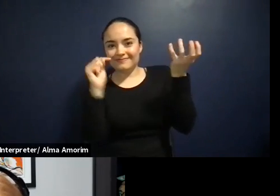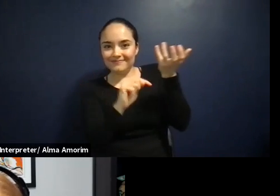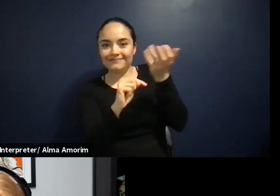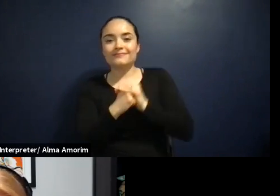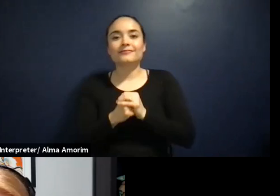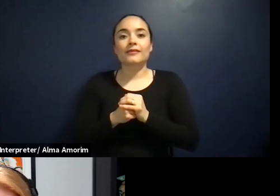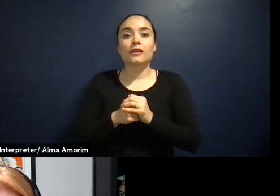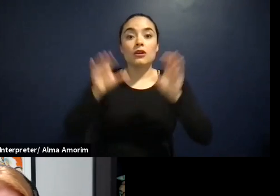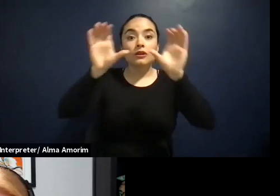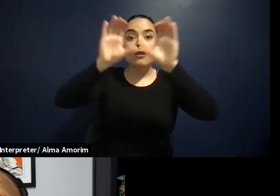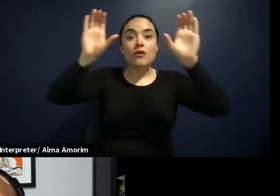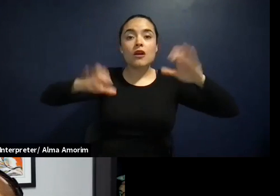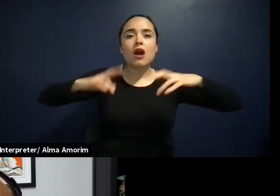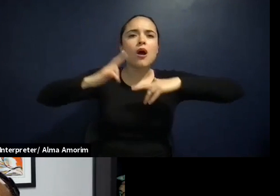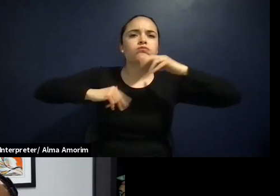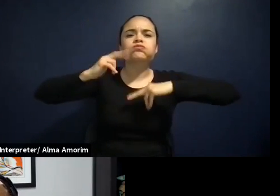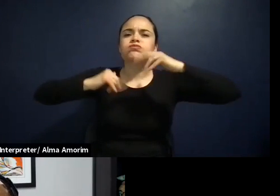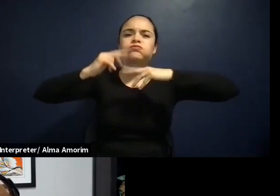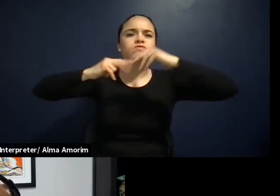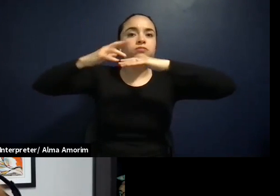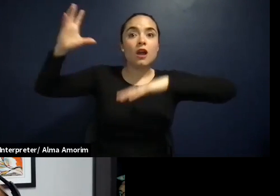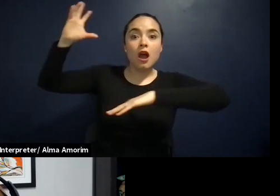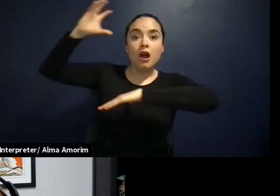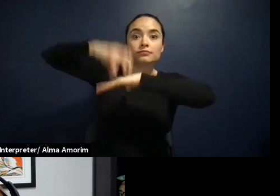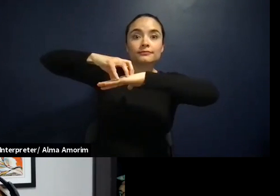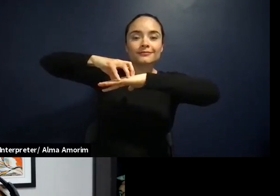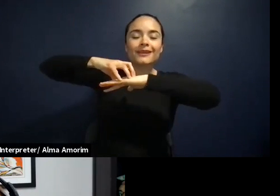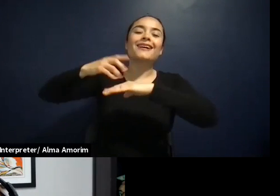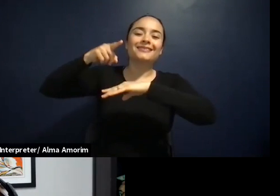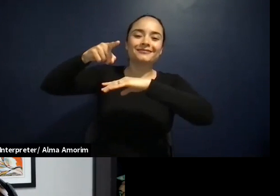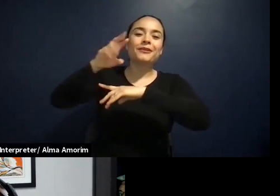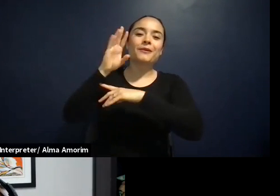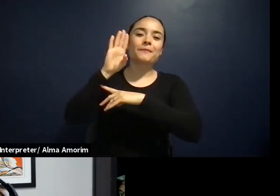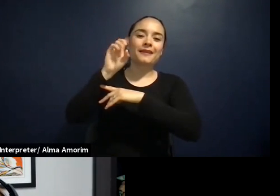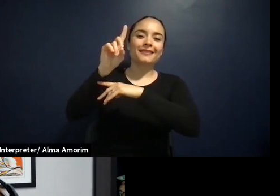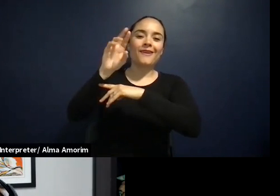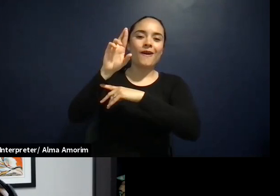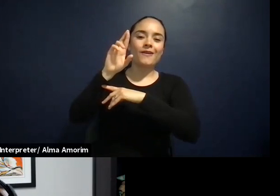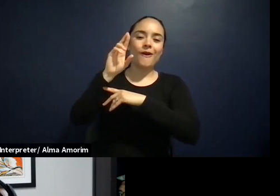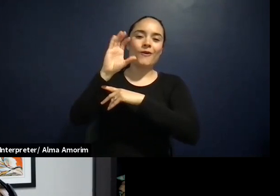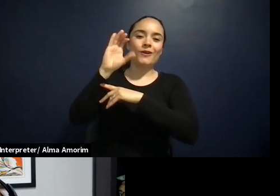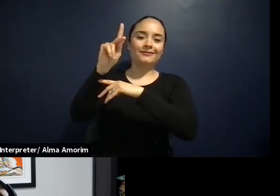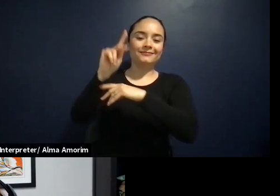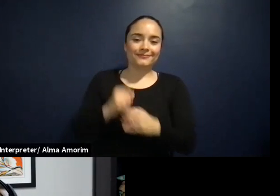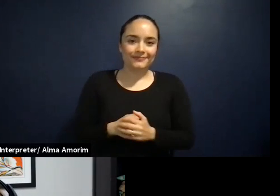strong structures of bedrock, for sure. Awesome. There's a couple of interesting questions about